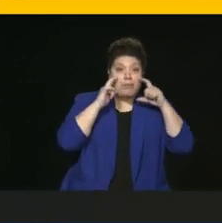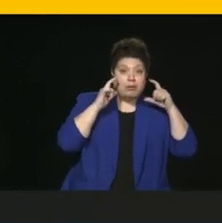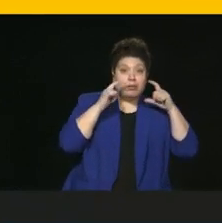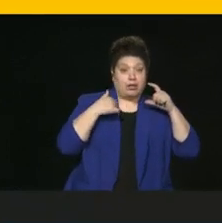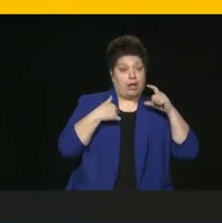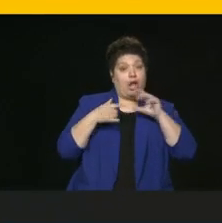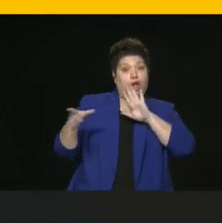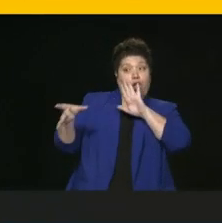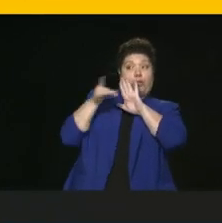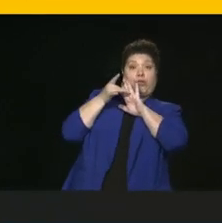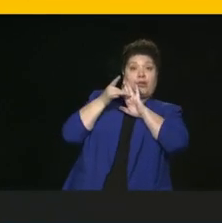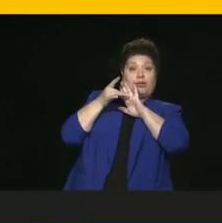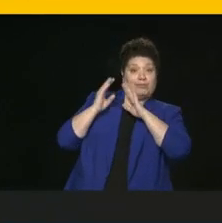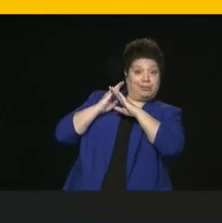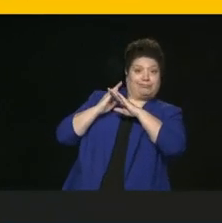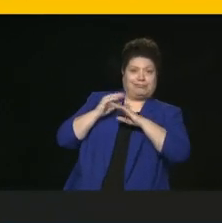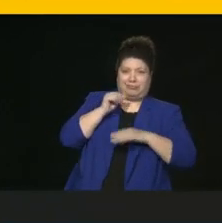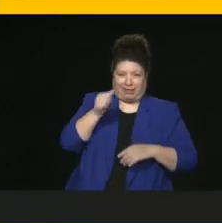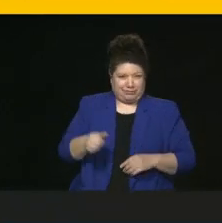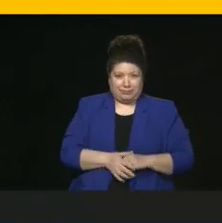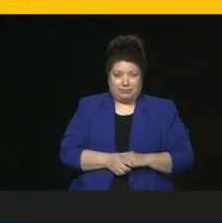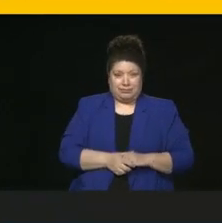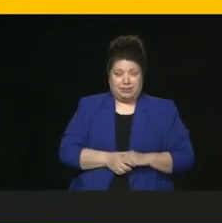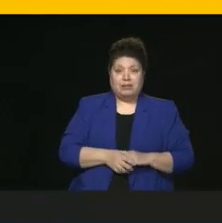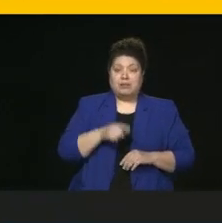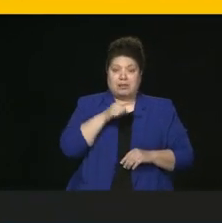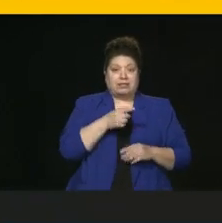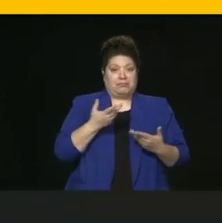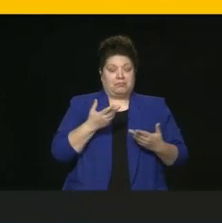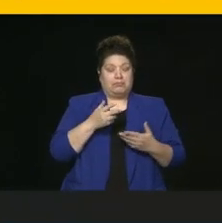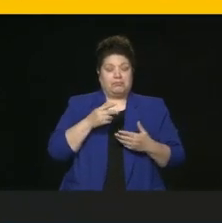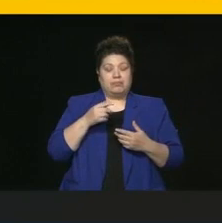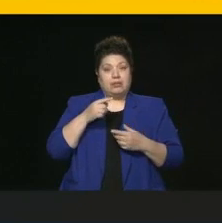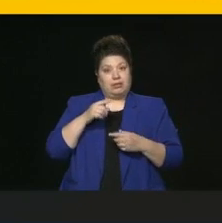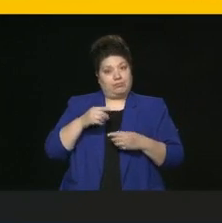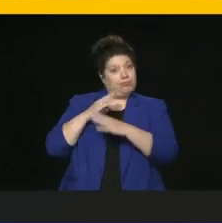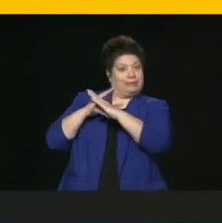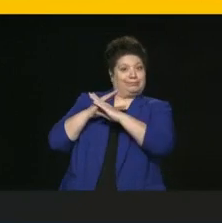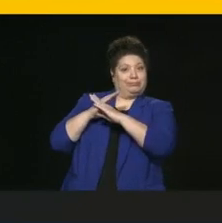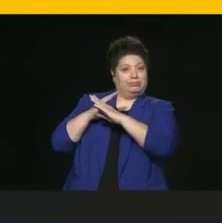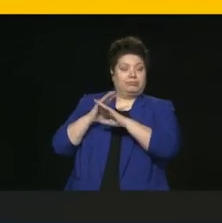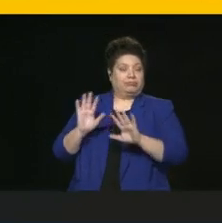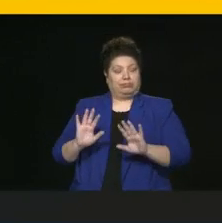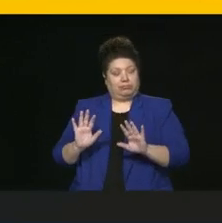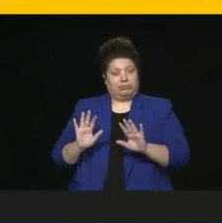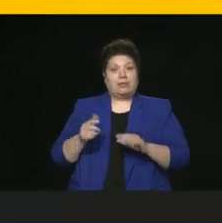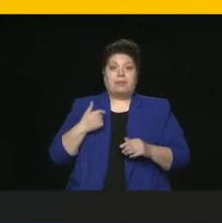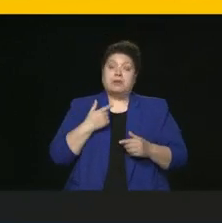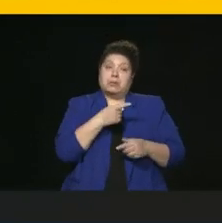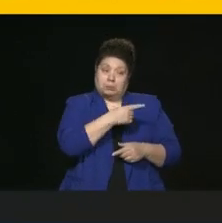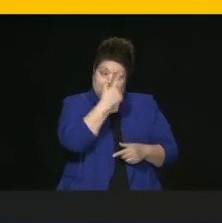PROTECT OTHERS. HOWEVER, THESE NONMED MASKS DO